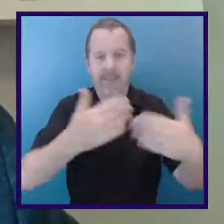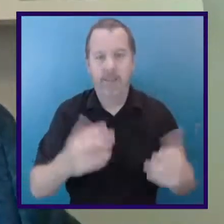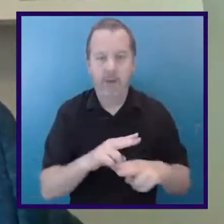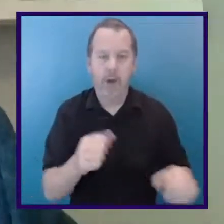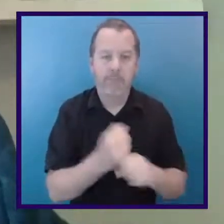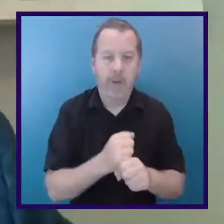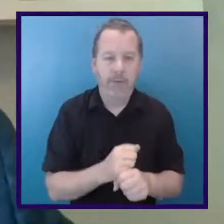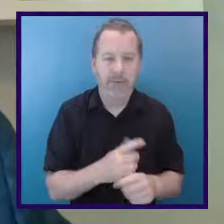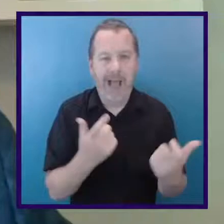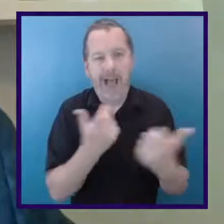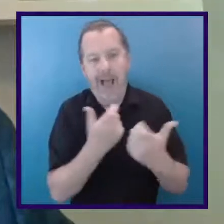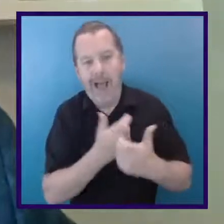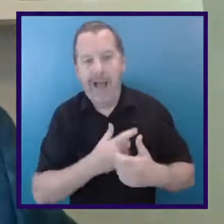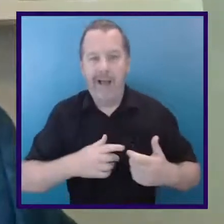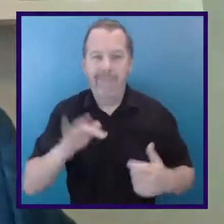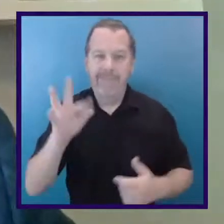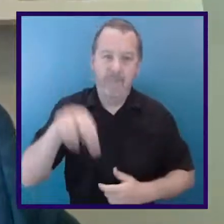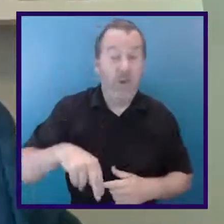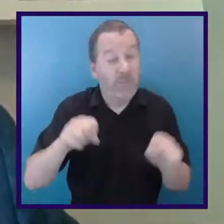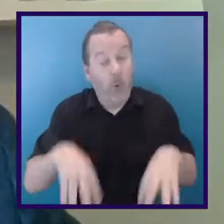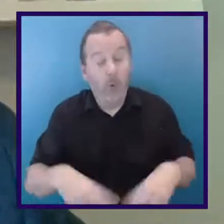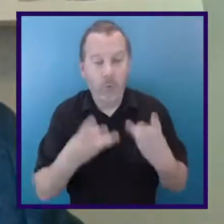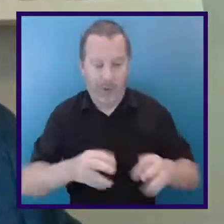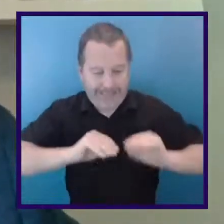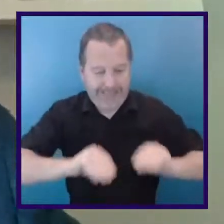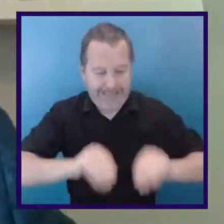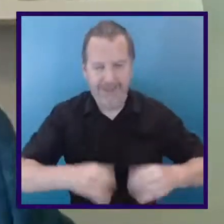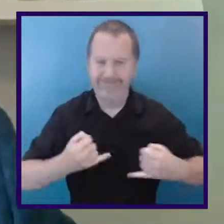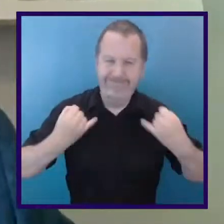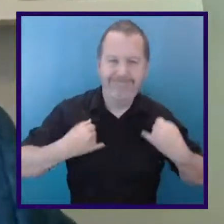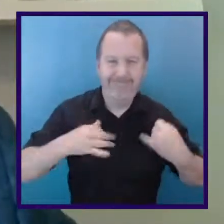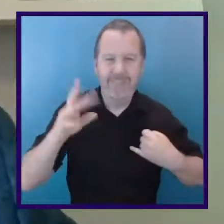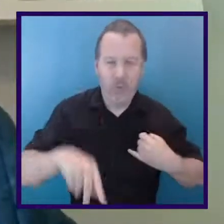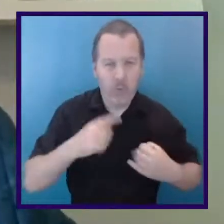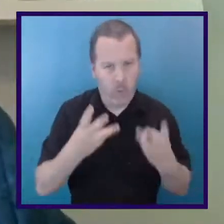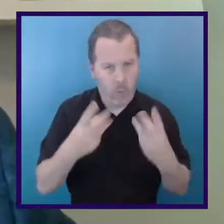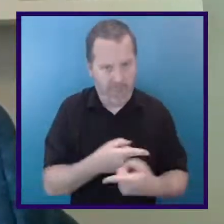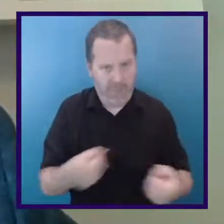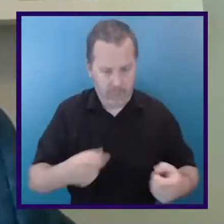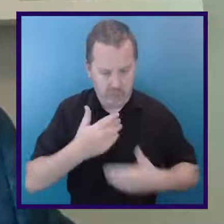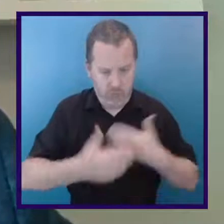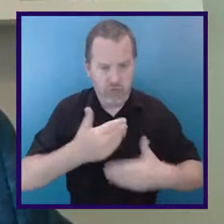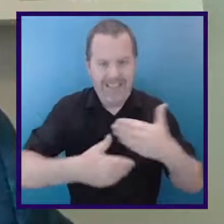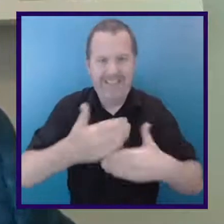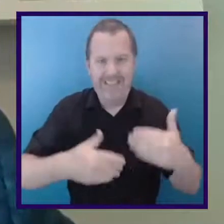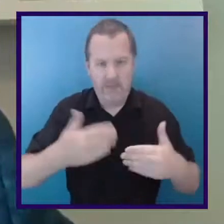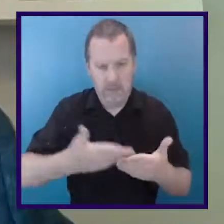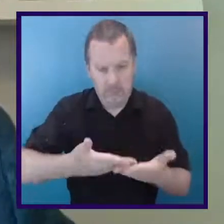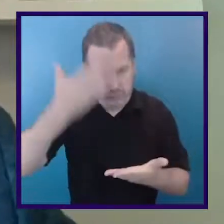It's not about the jolly or the bolt on, of course you want their lessons to be fun, but we also want them to make real progress on what they're learning.